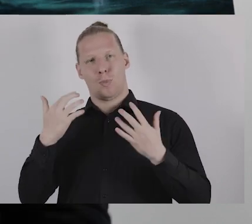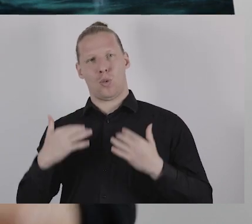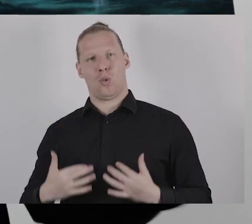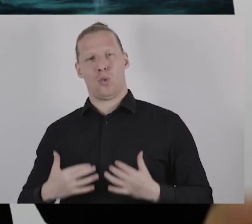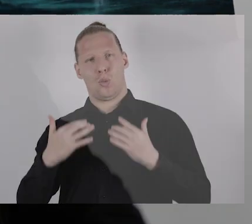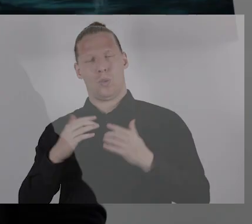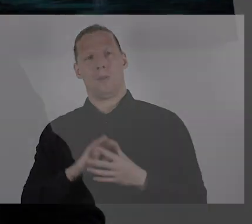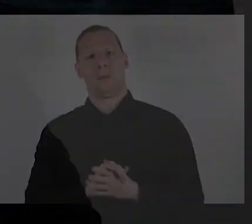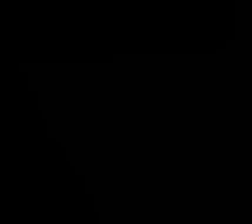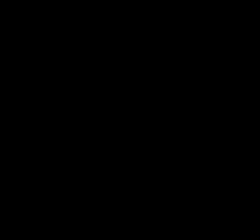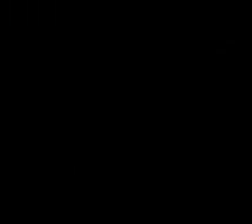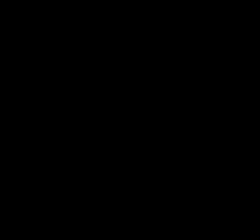to express who they are.